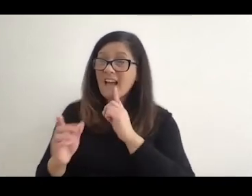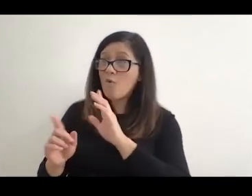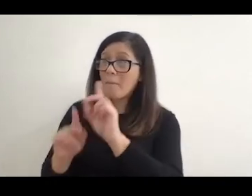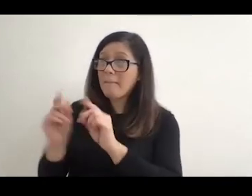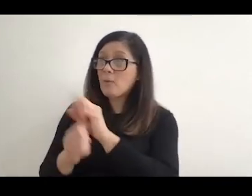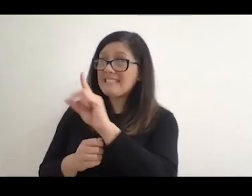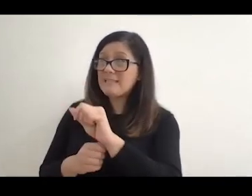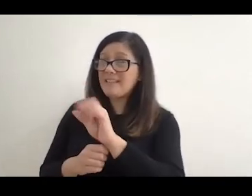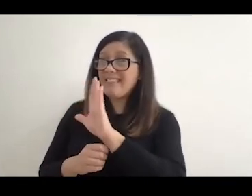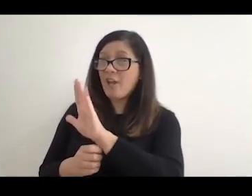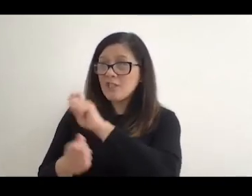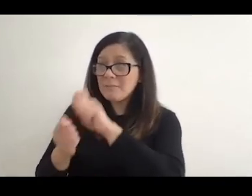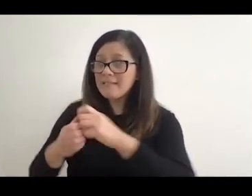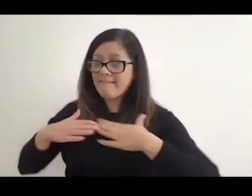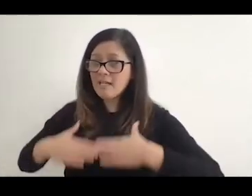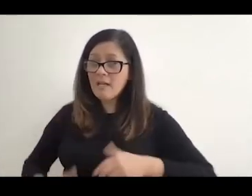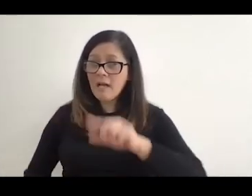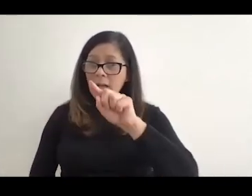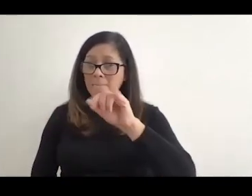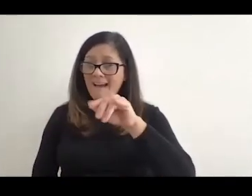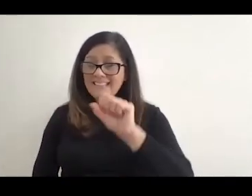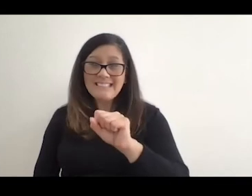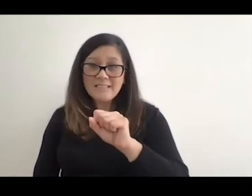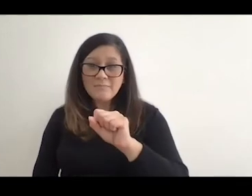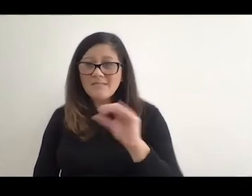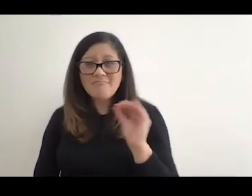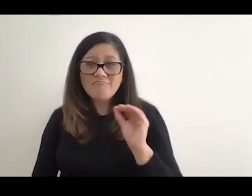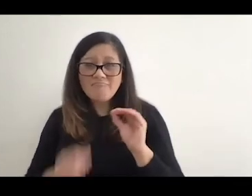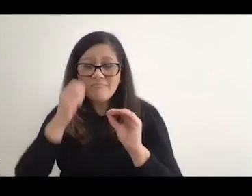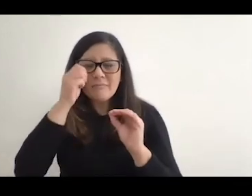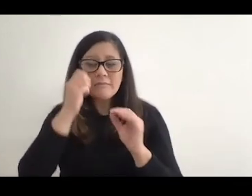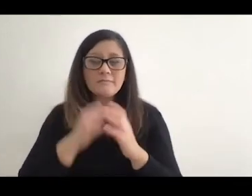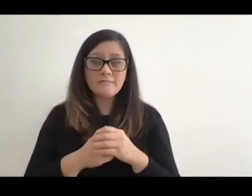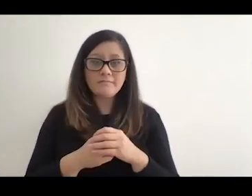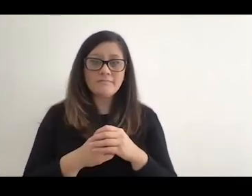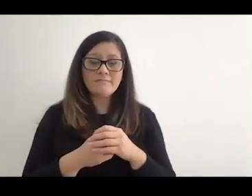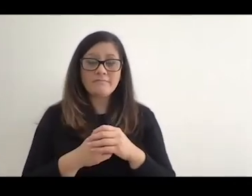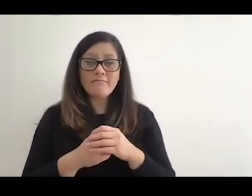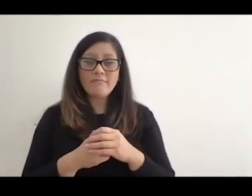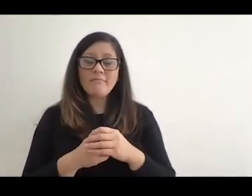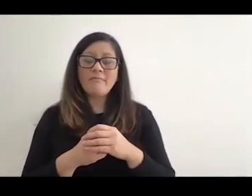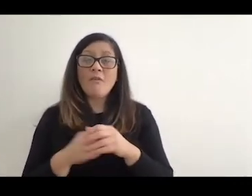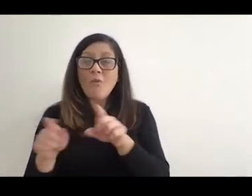And pre COVID I was saying sold in stores. I can go to drug stores.